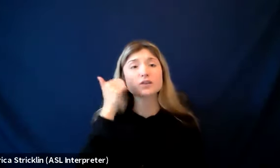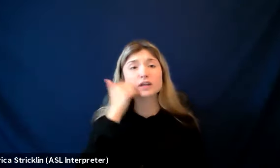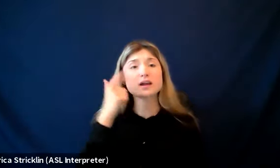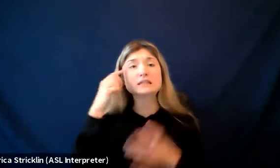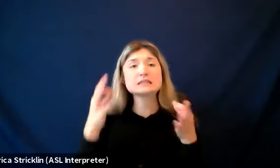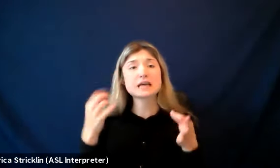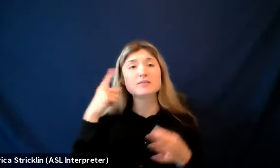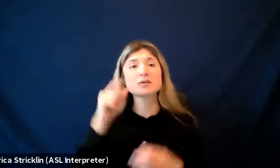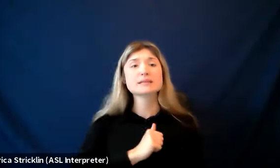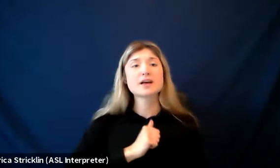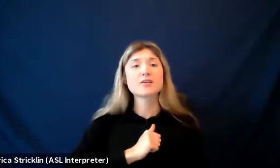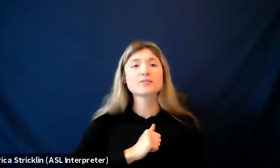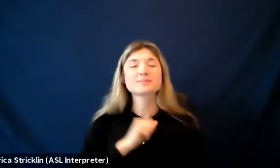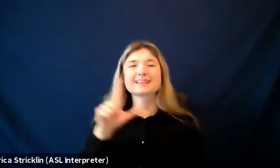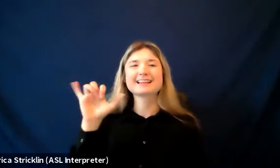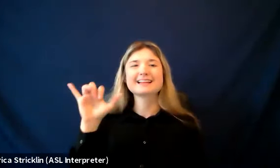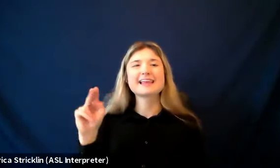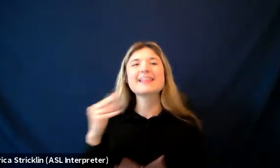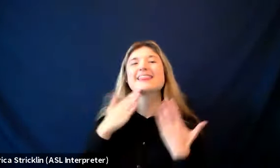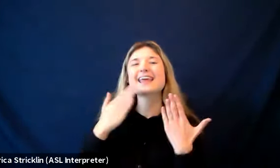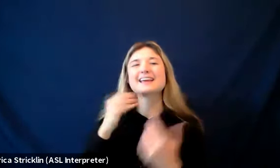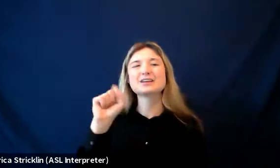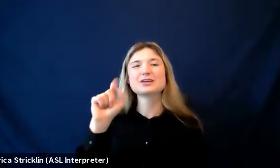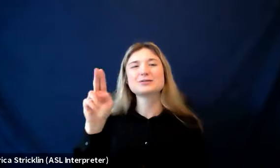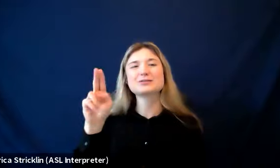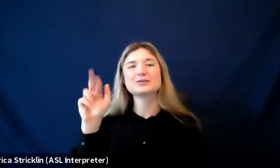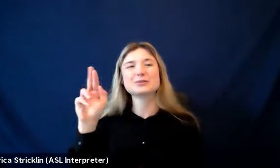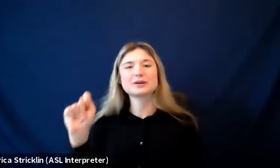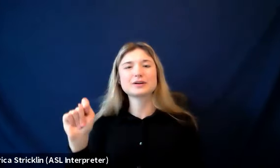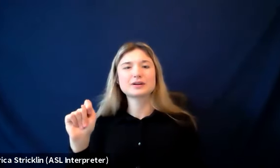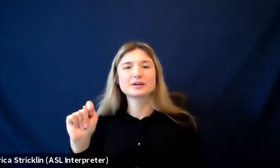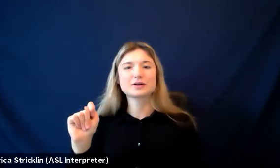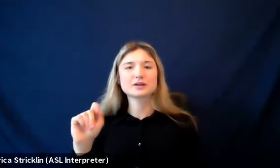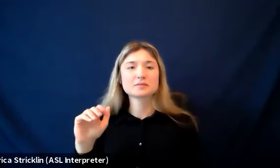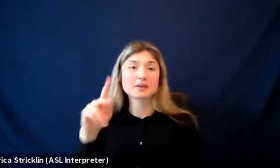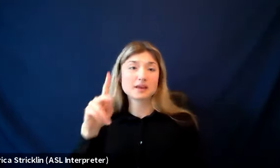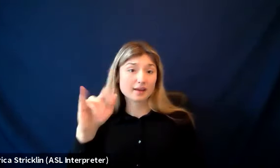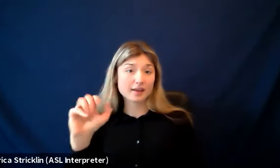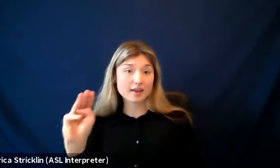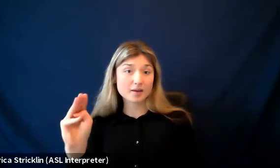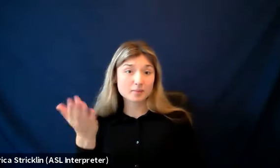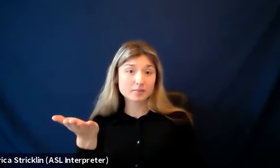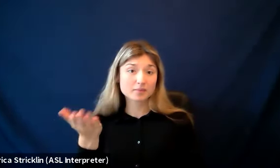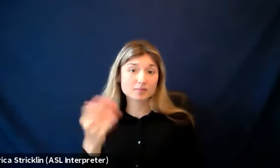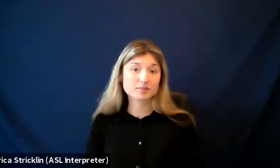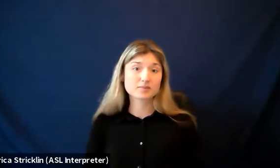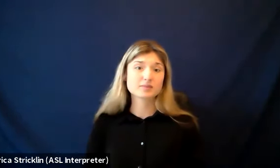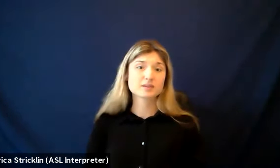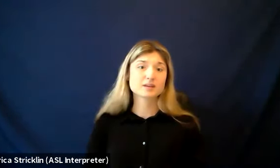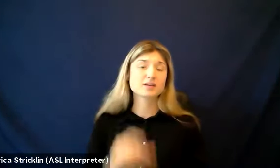Thank you, Stuart. Kim. Well,